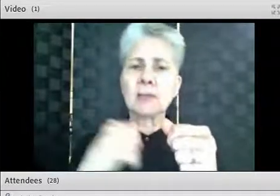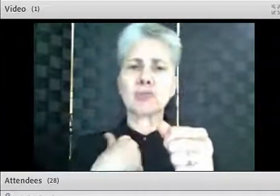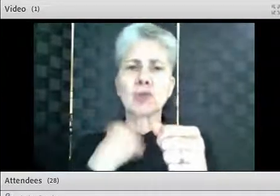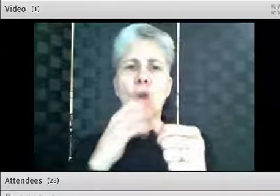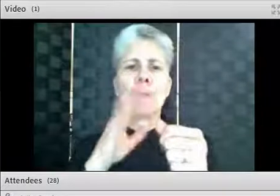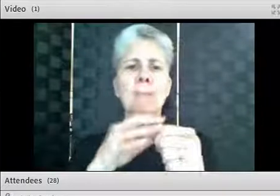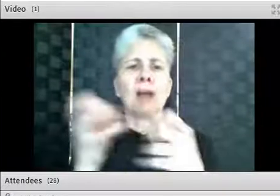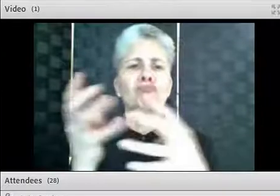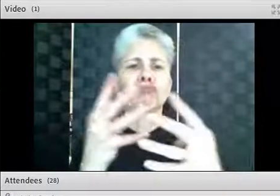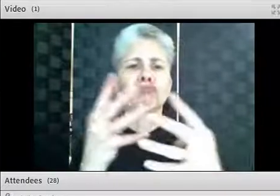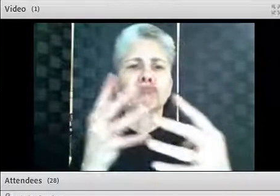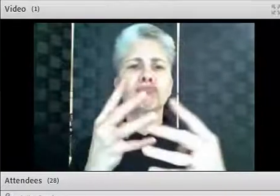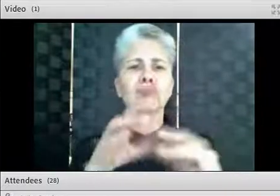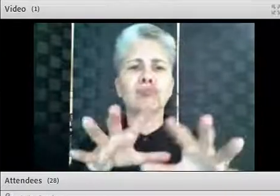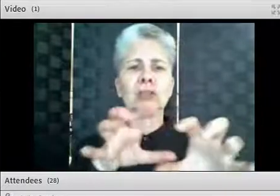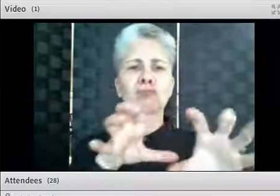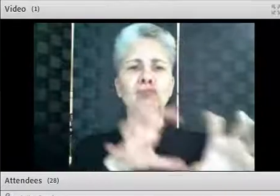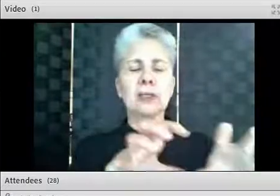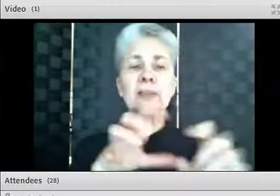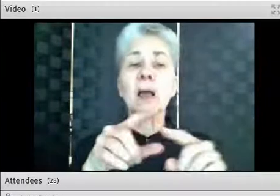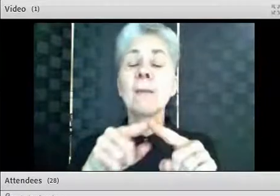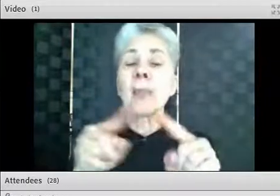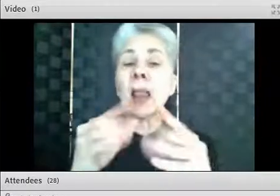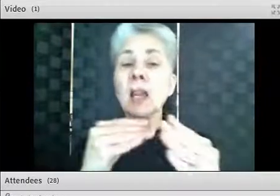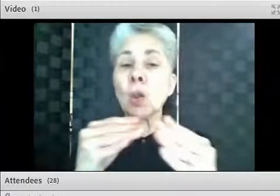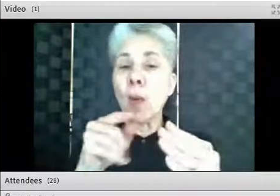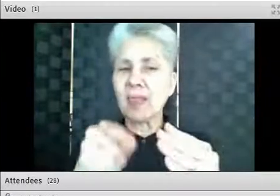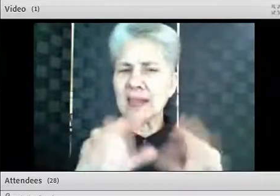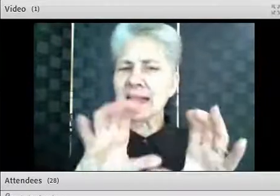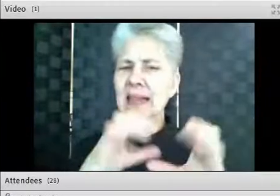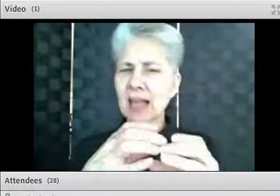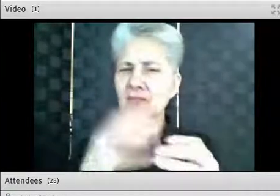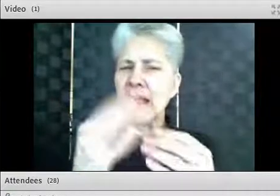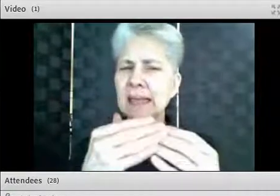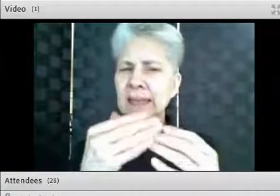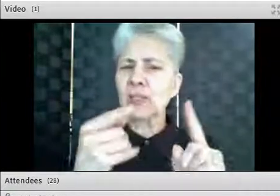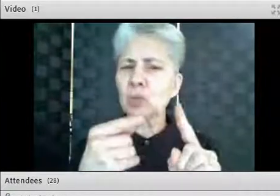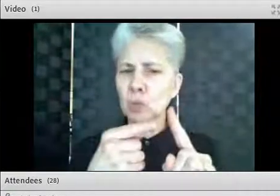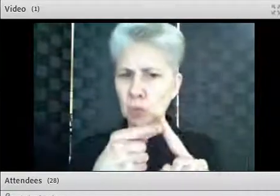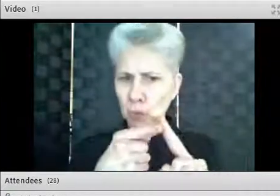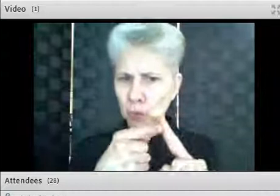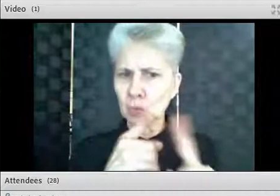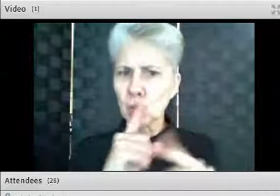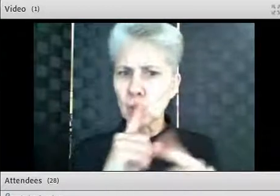I'm just going to use Class Web because it's a little easier to kind of talk about that. That's what I use in my classes,